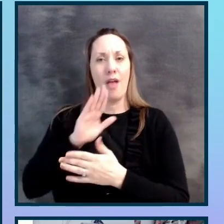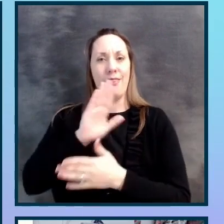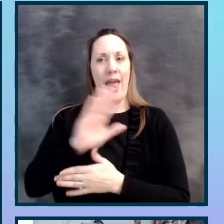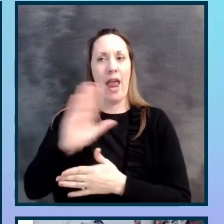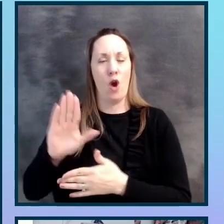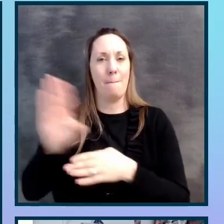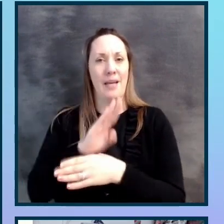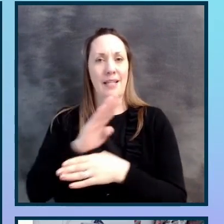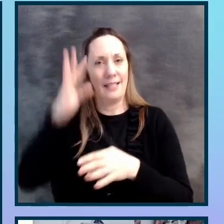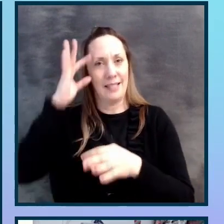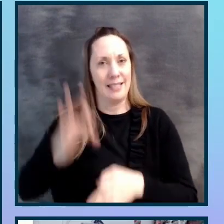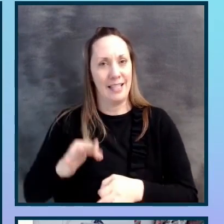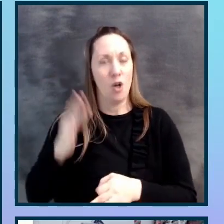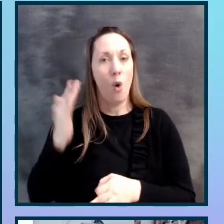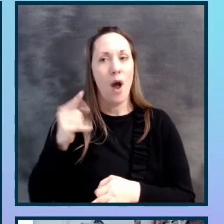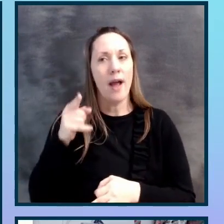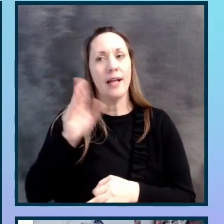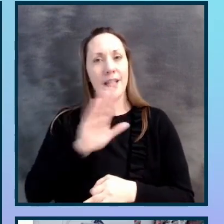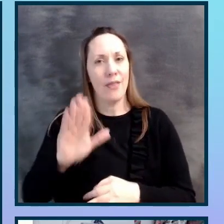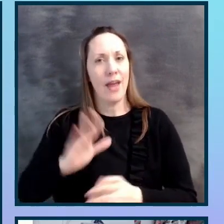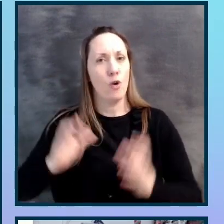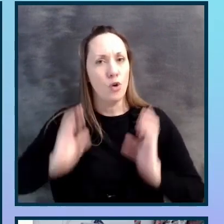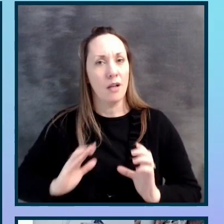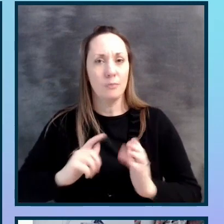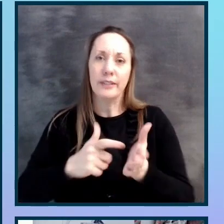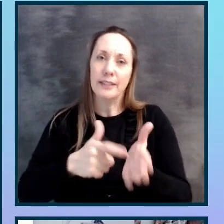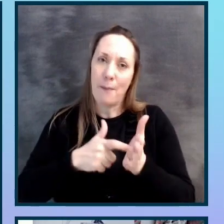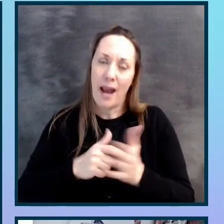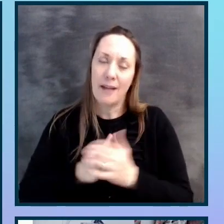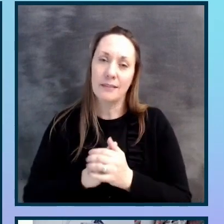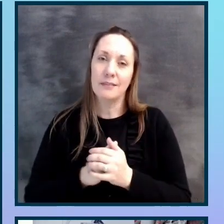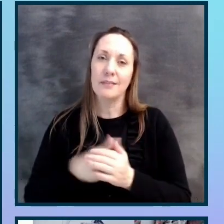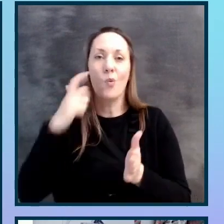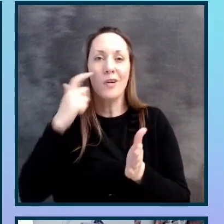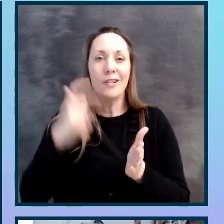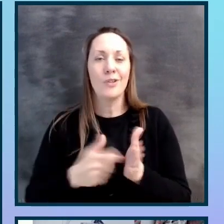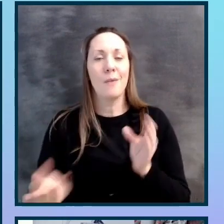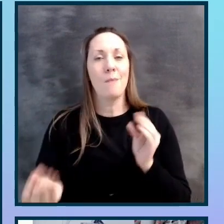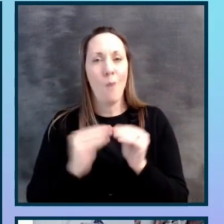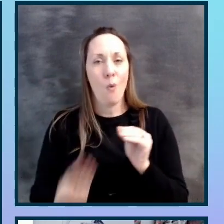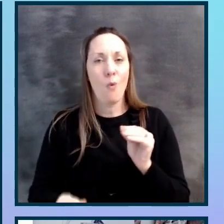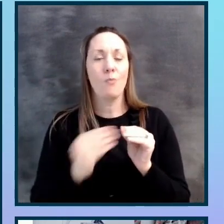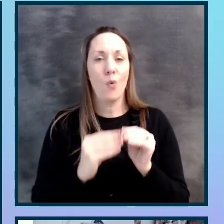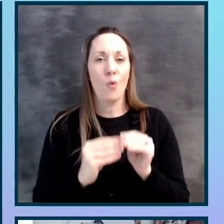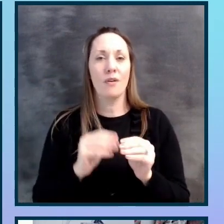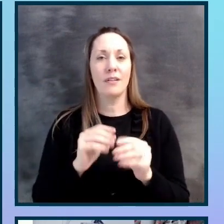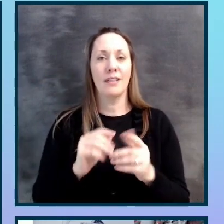because their customers are demanding it. We're seeing this more and more in the edtech industry